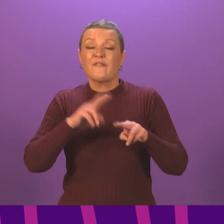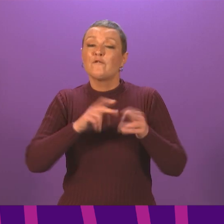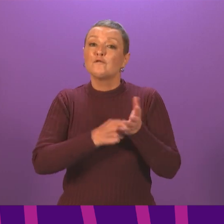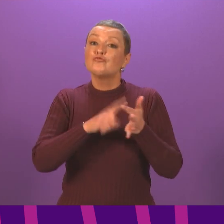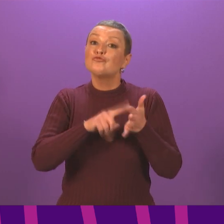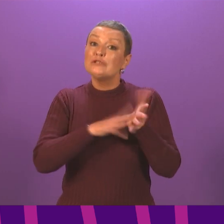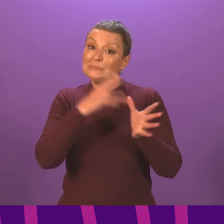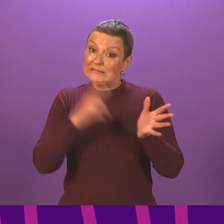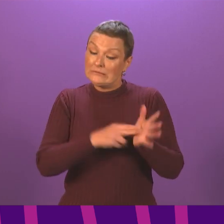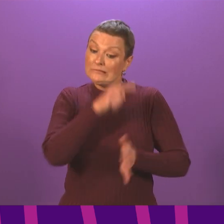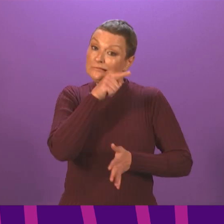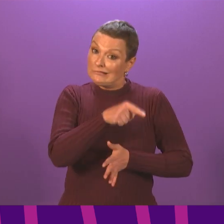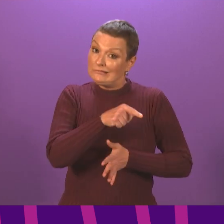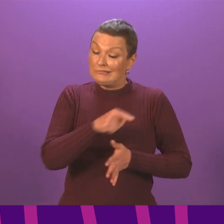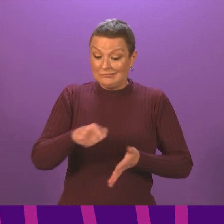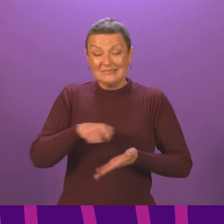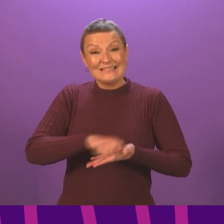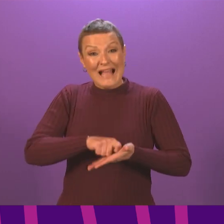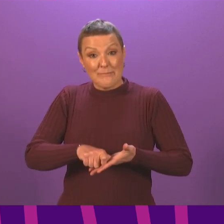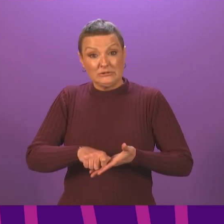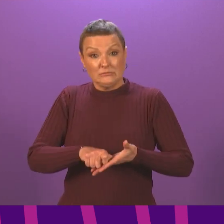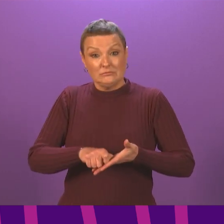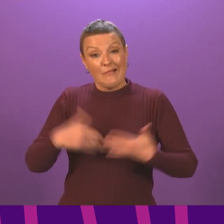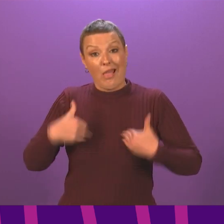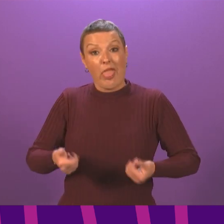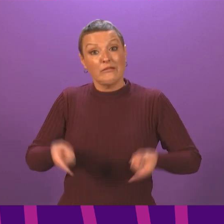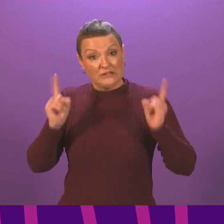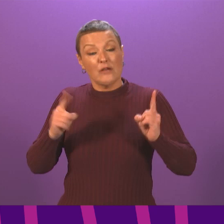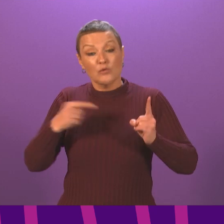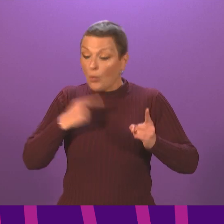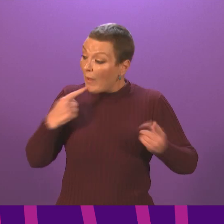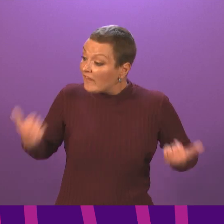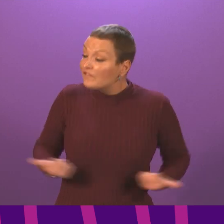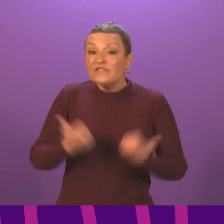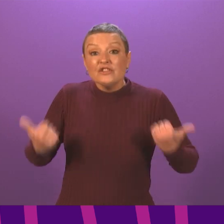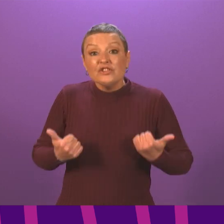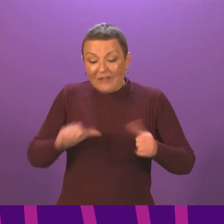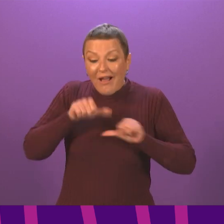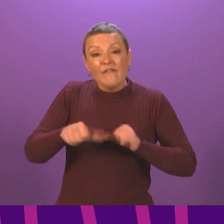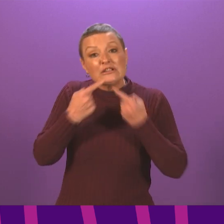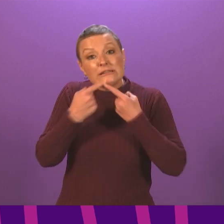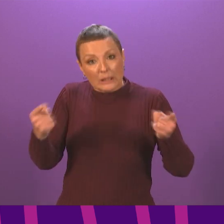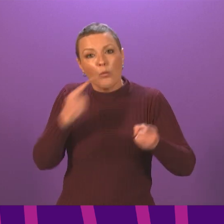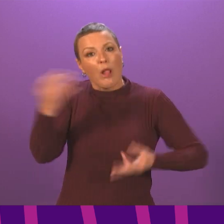programme. The cabinet secretary will take questions at the end of her statement, so there should be no interventions or interruptions.